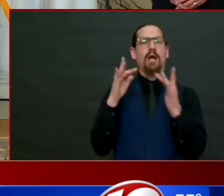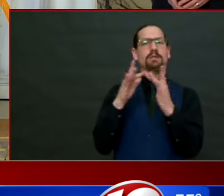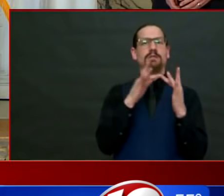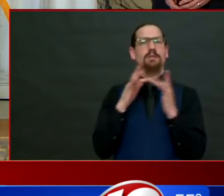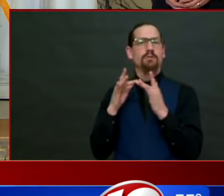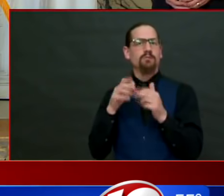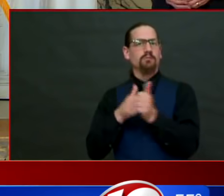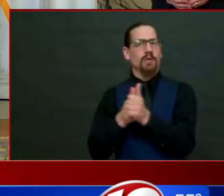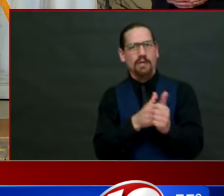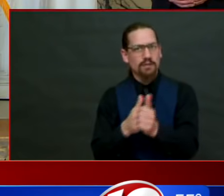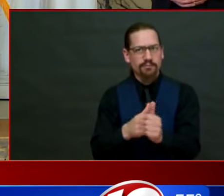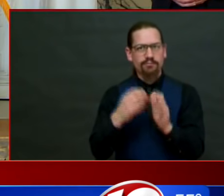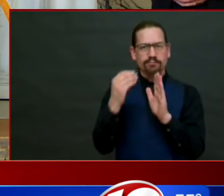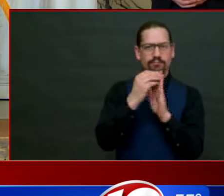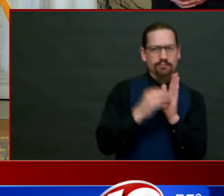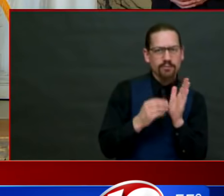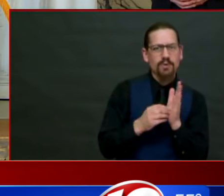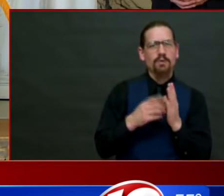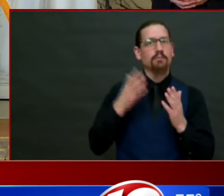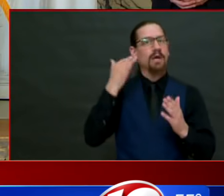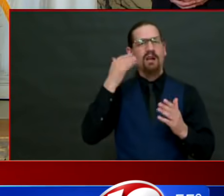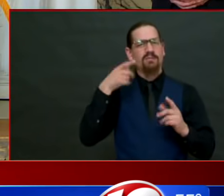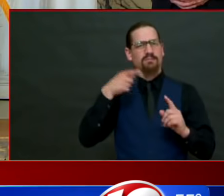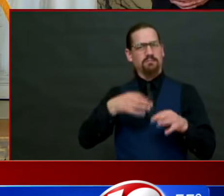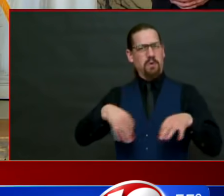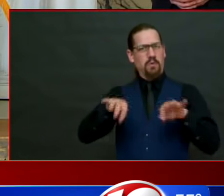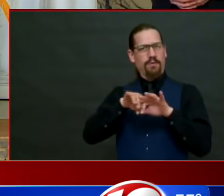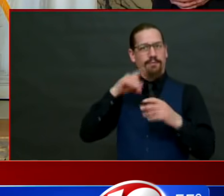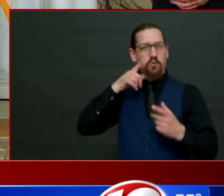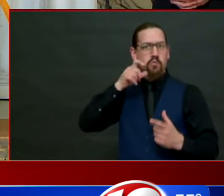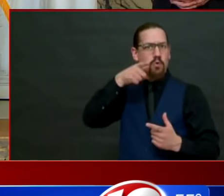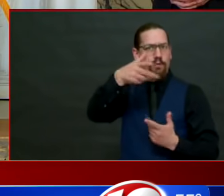IN CONTACT WITH. WE HAVE A FANTASTIC TEAM LED BY